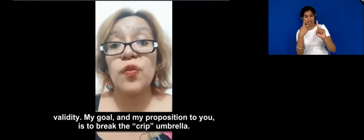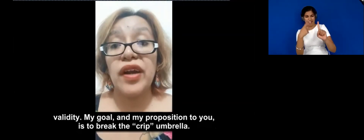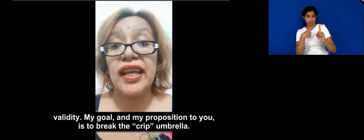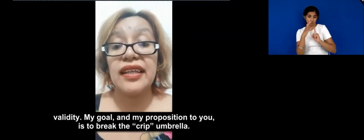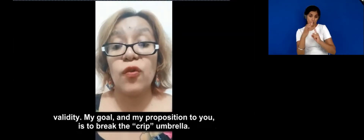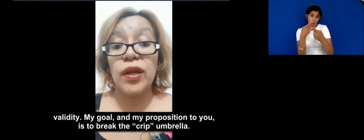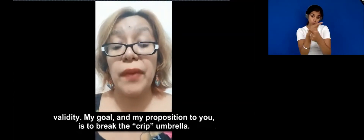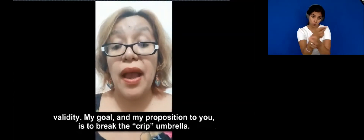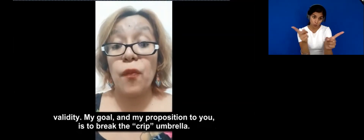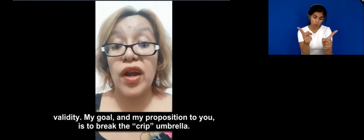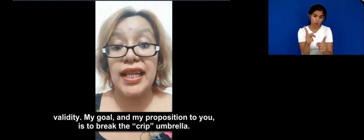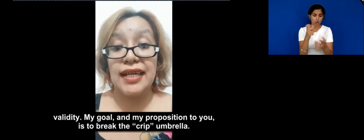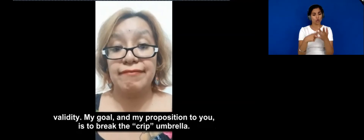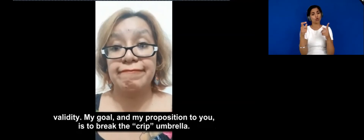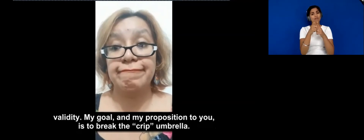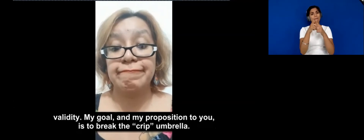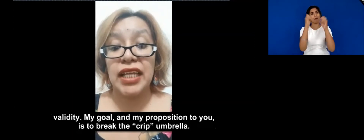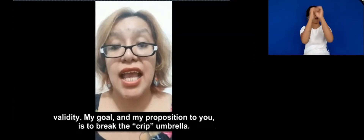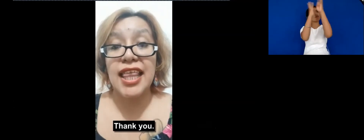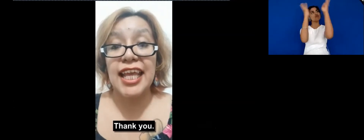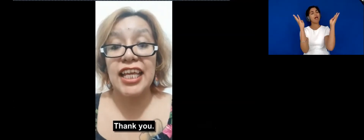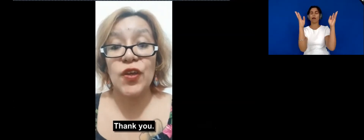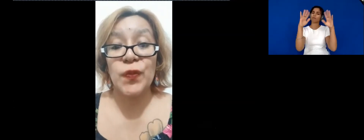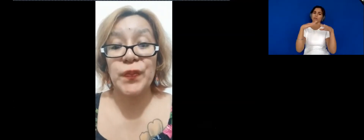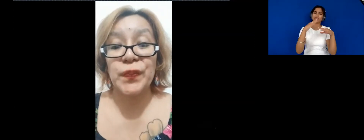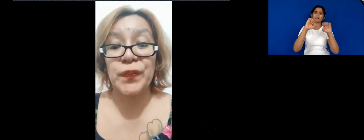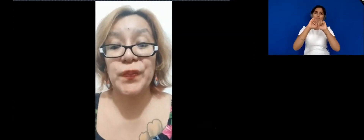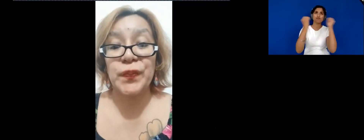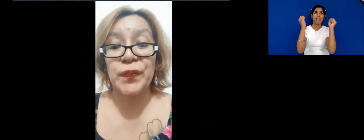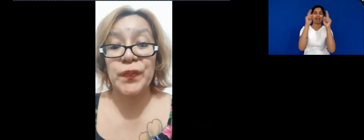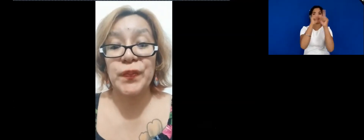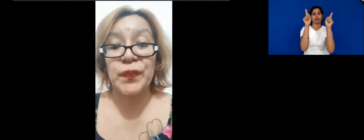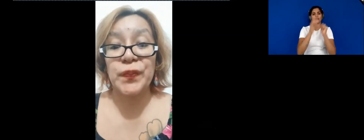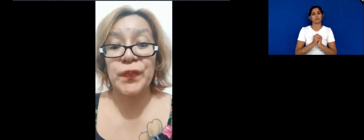break the crib umbrella thank you